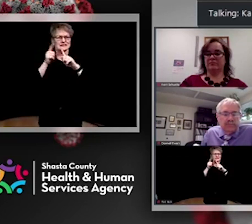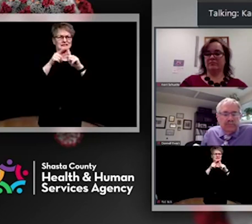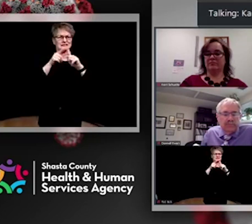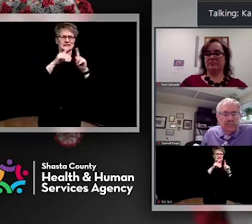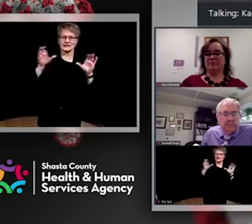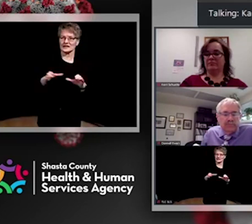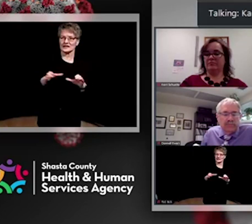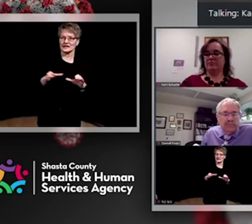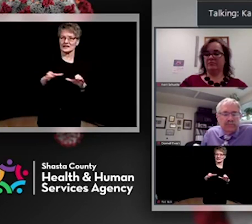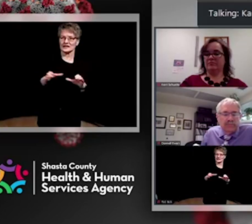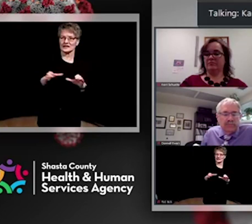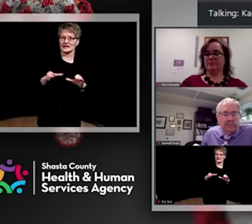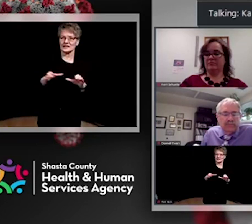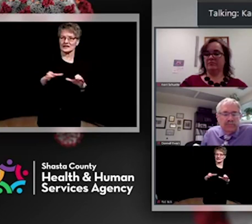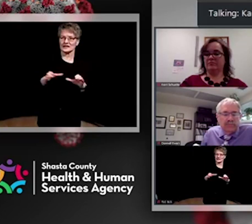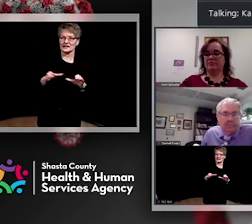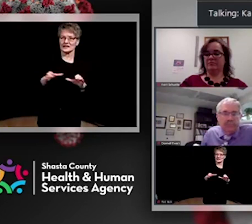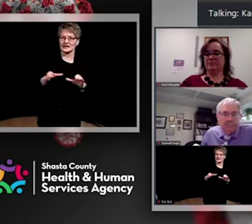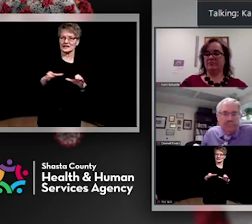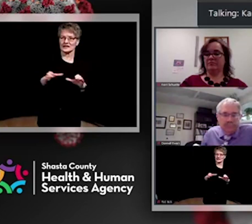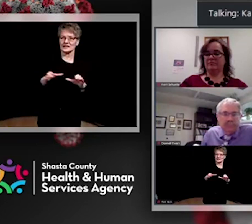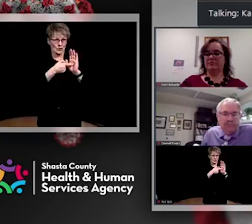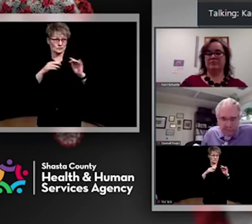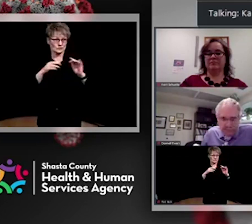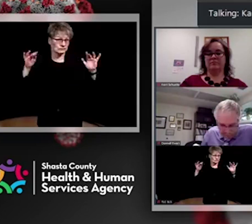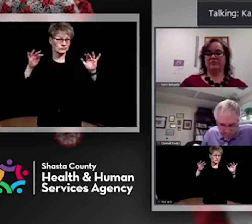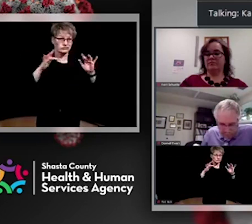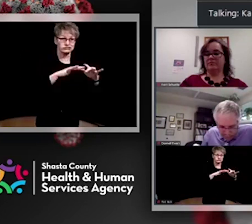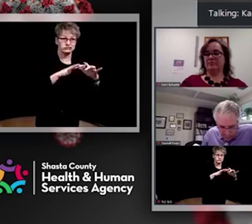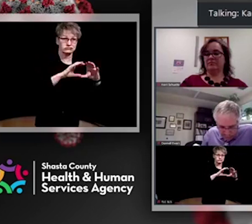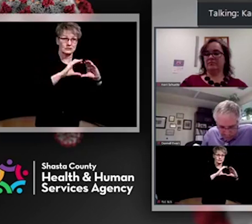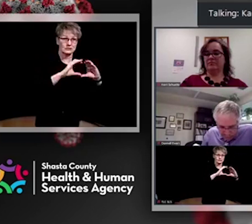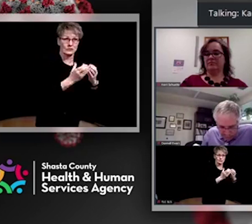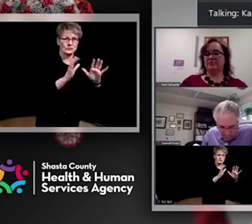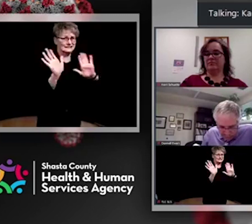with people that you don't normally congregate with. It's just not a good idea right now.